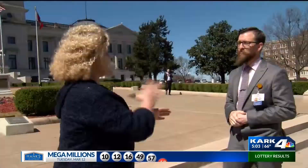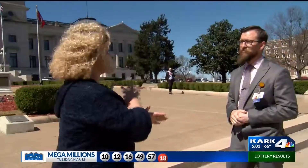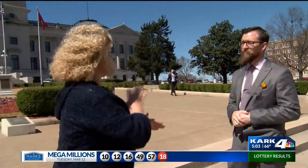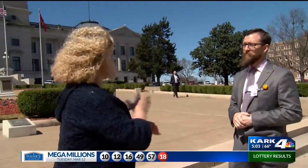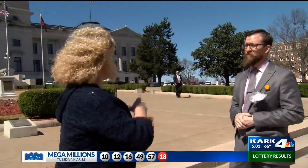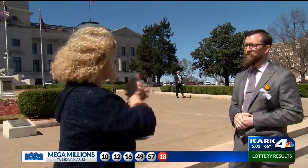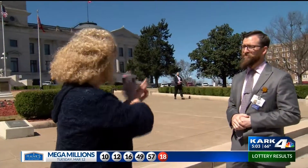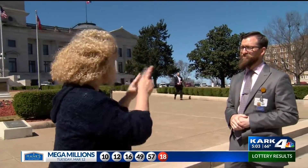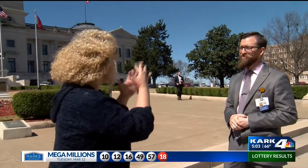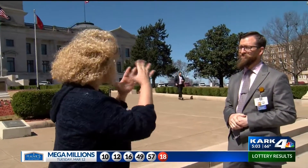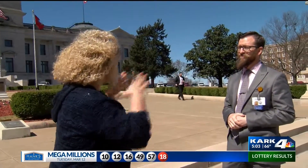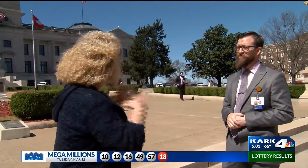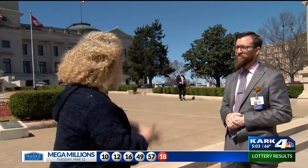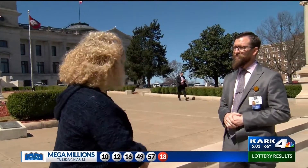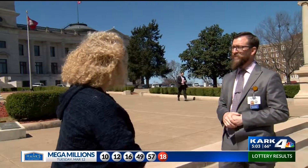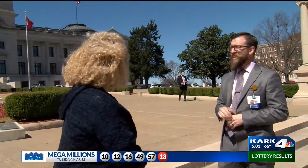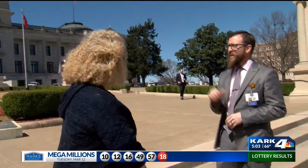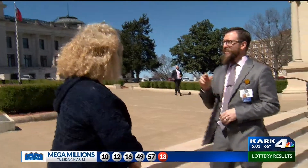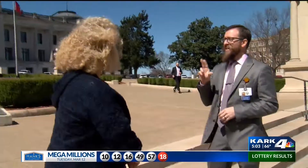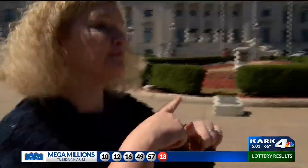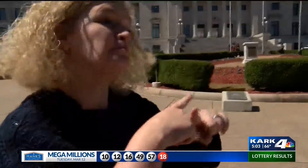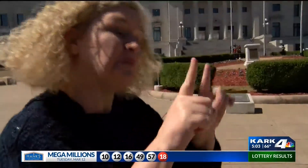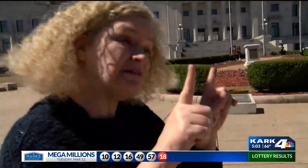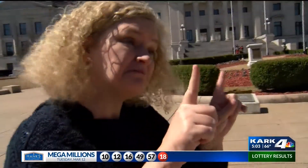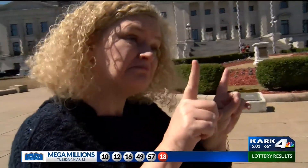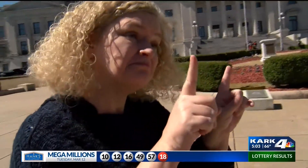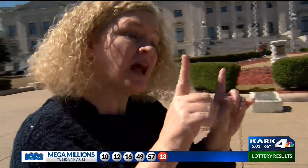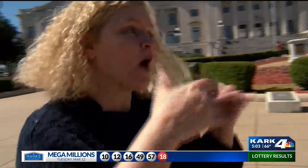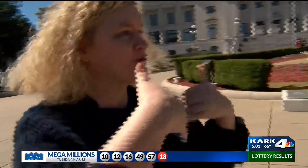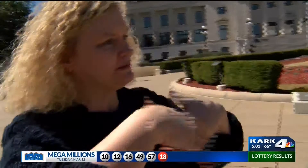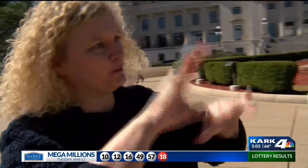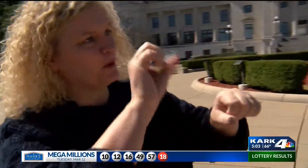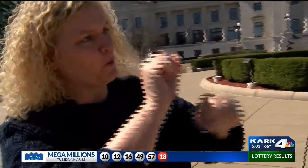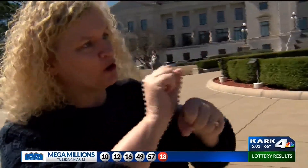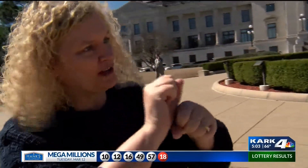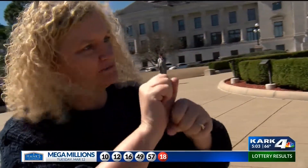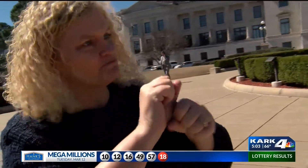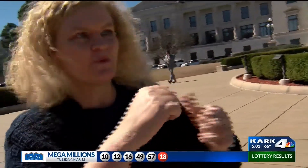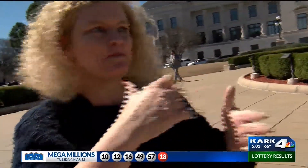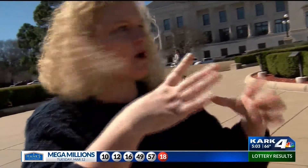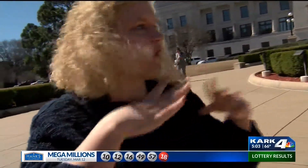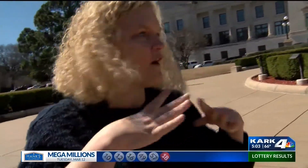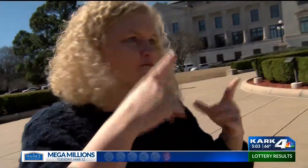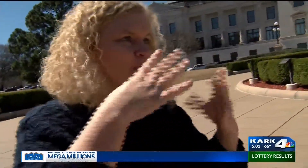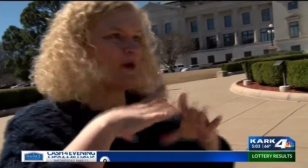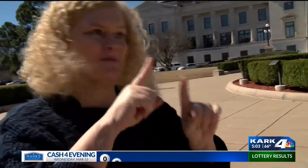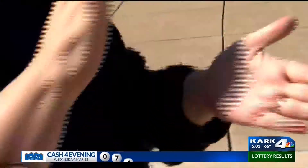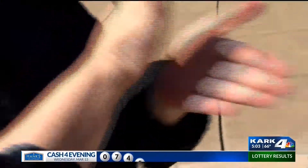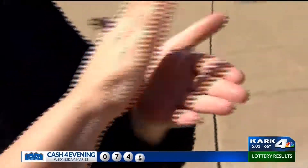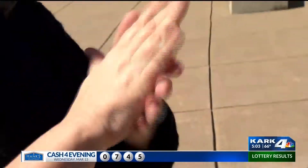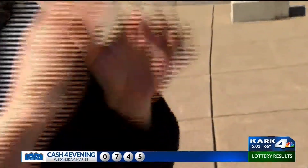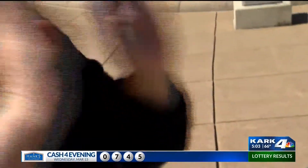IS SPONSORING A BILL INGRAM WROTE BASED ON THE OTHER STATES' SETTLEMENTS AND AGREEMENTS. IT WOULD REQUIRE THE DEPARTMENT OF HUMAN SERVICES TO HIRE A DEAF